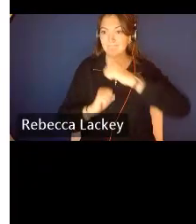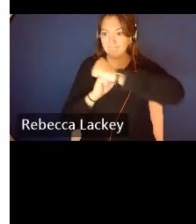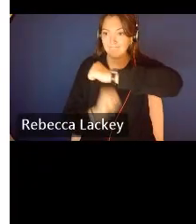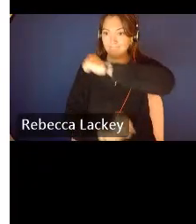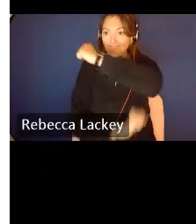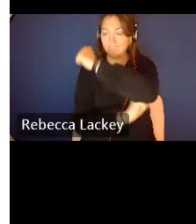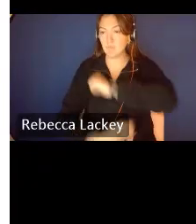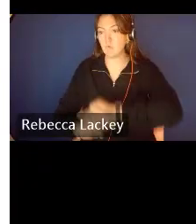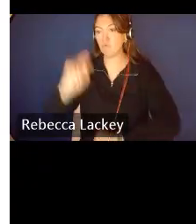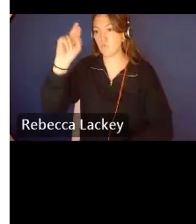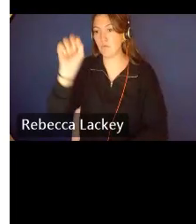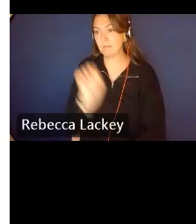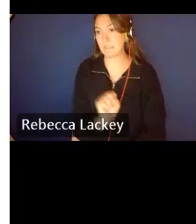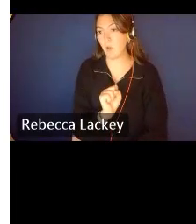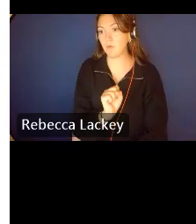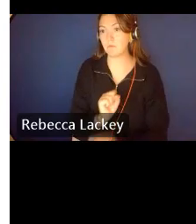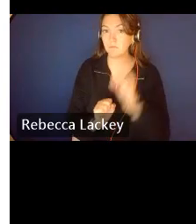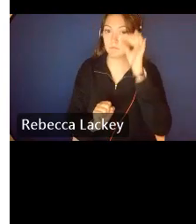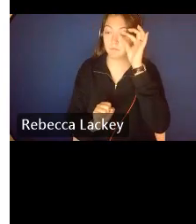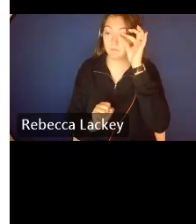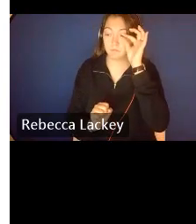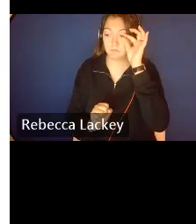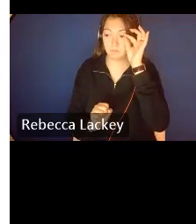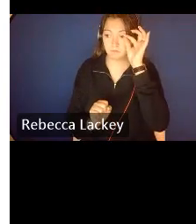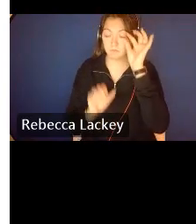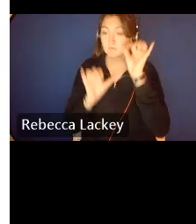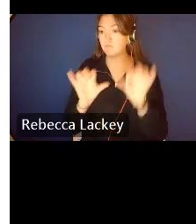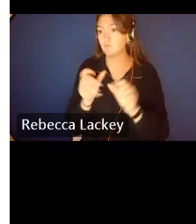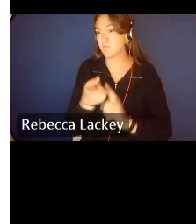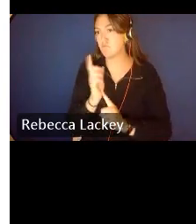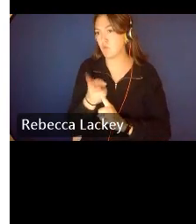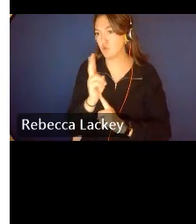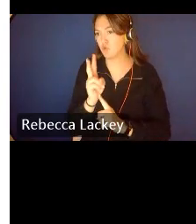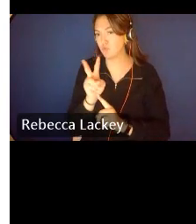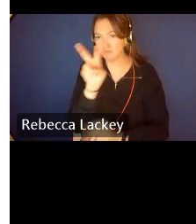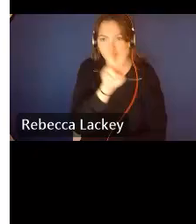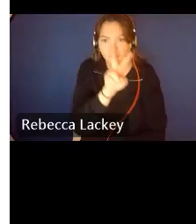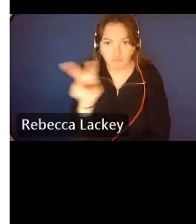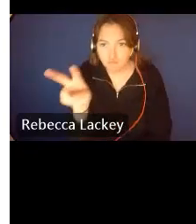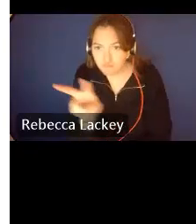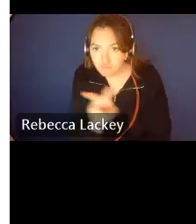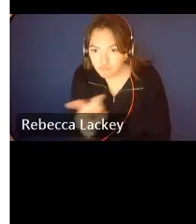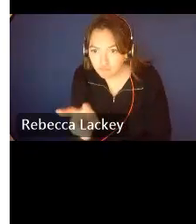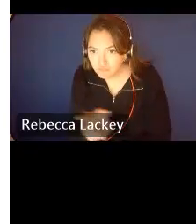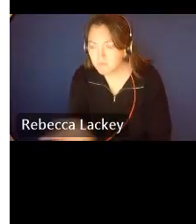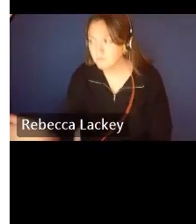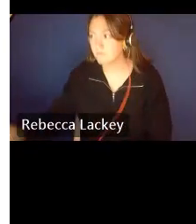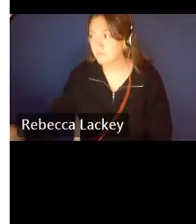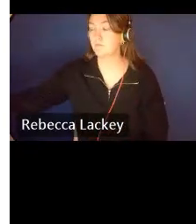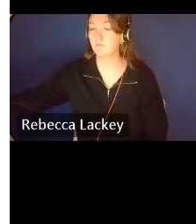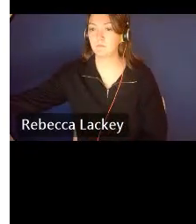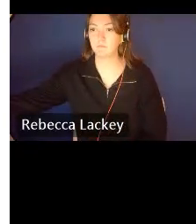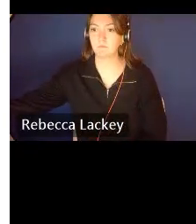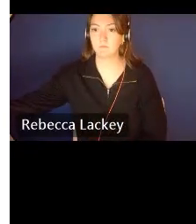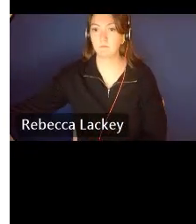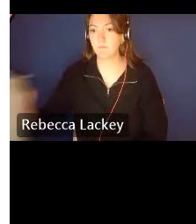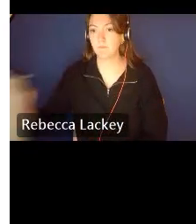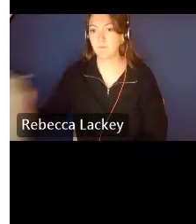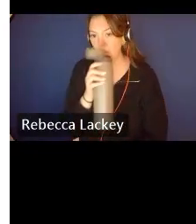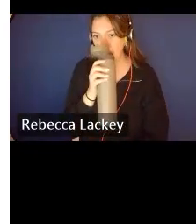south spans. We'll keep this up for a few seconds so you can get a look at both of these images.